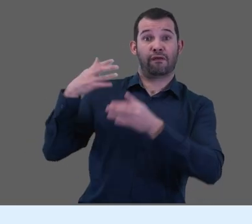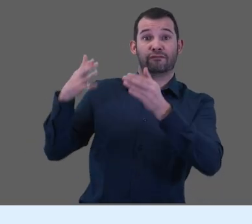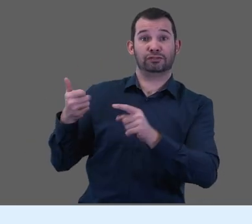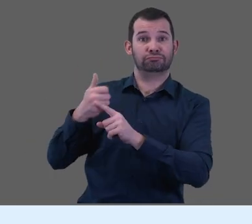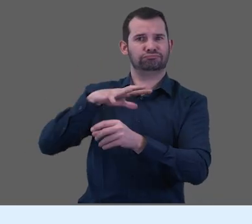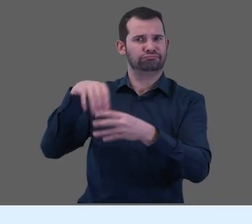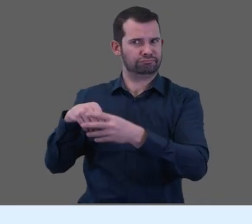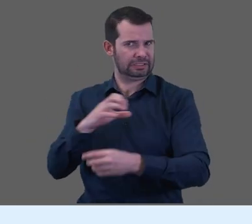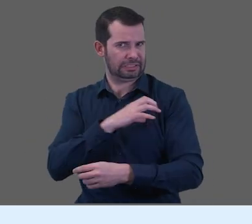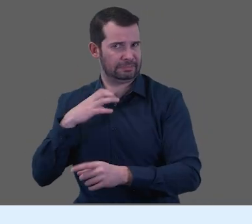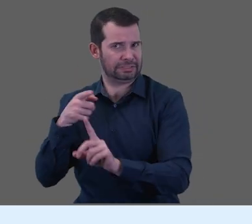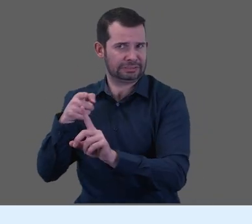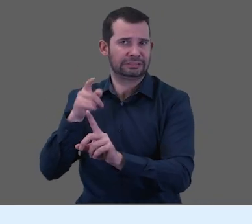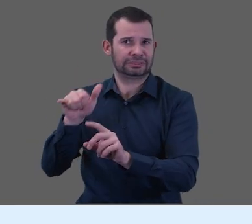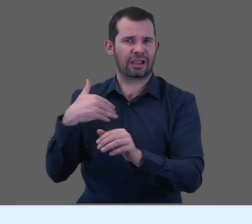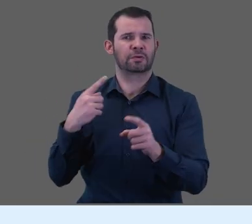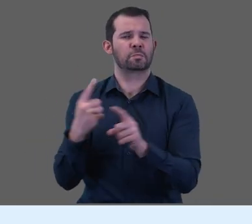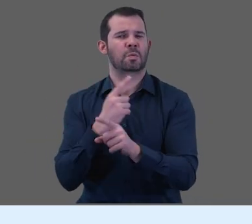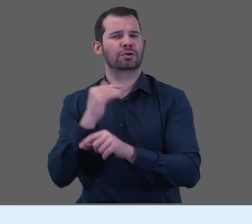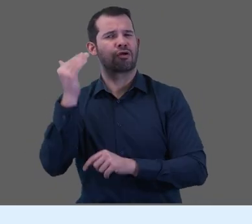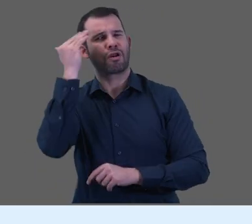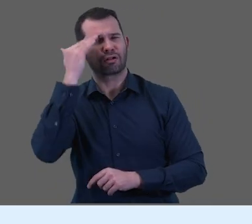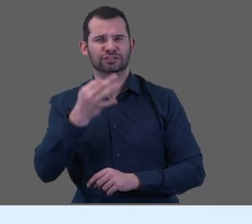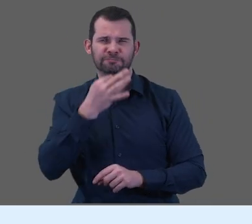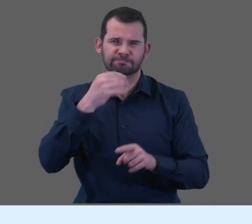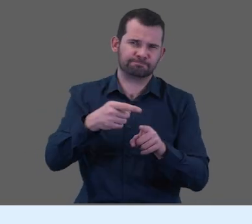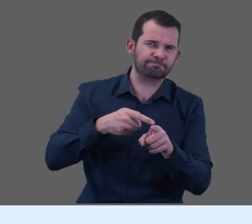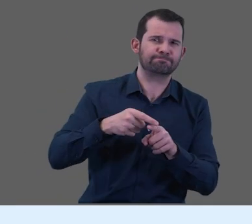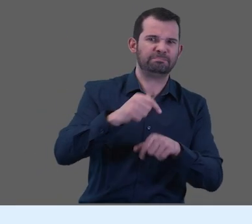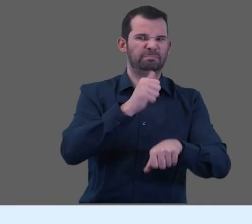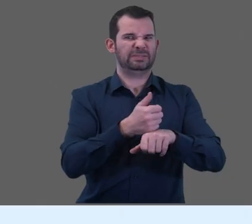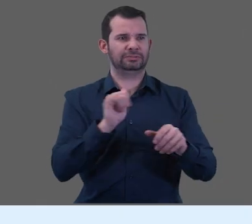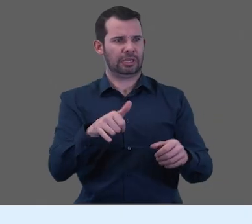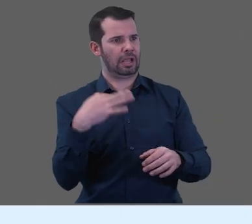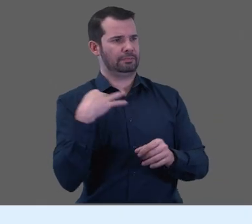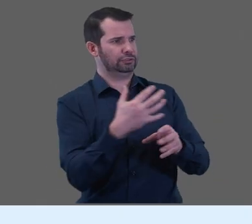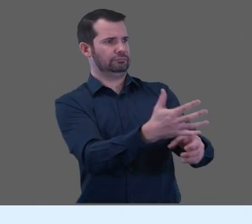Program officers compose committees with appropriate knowledge and expertise